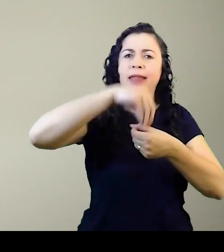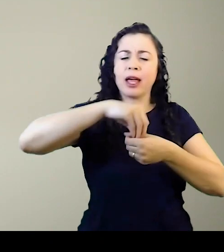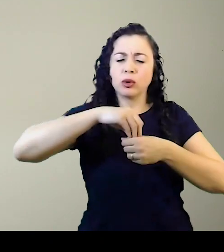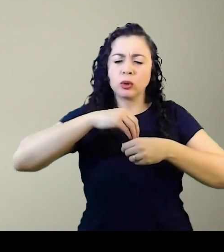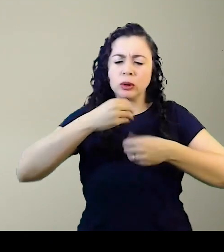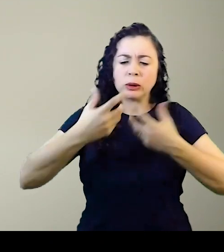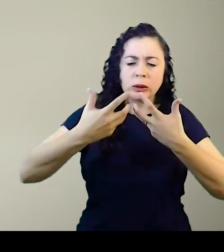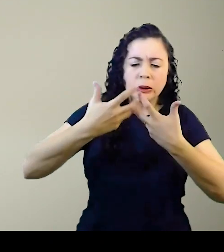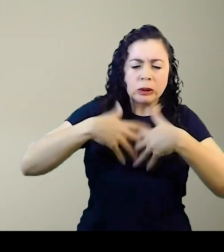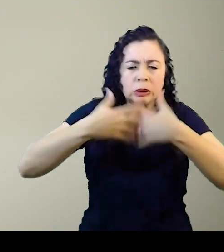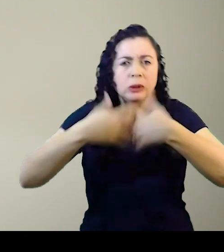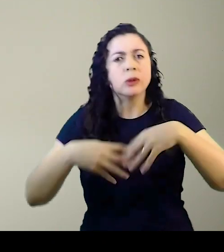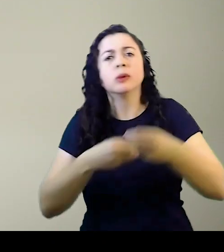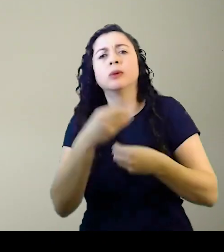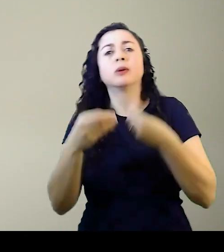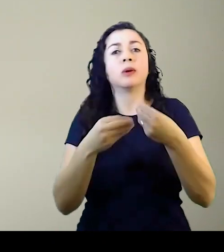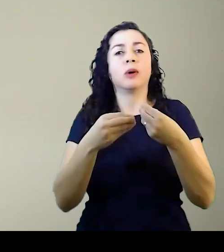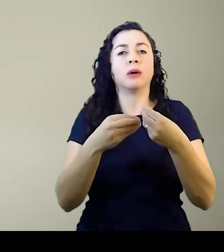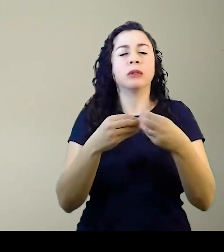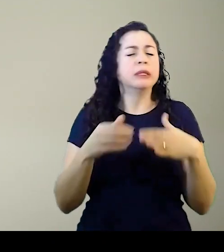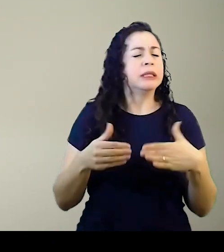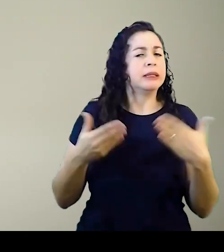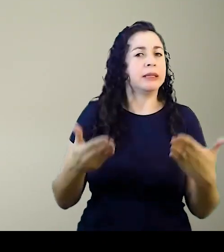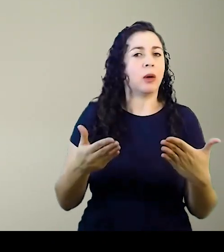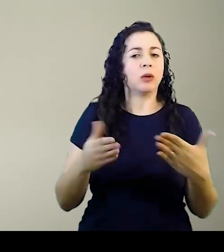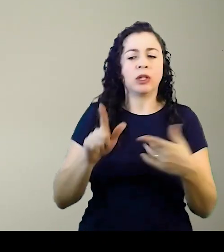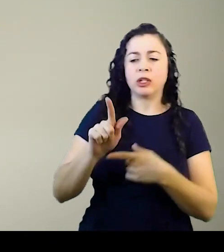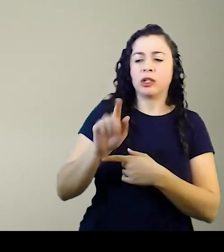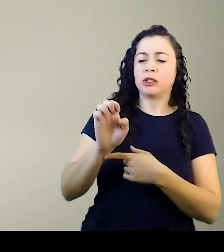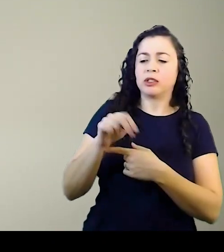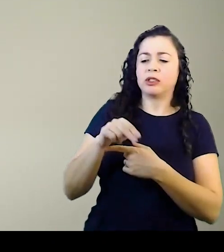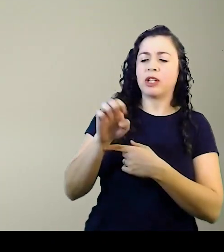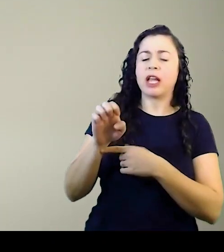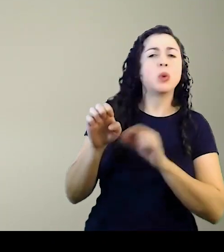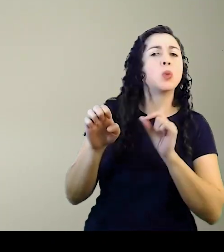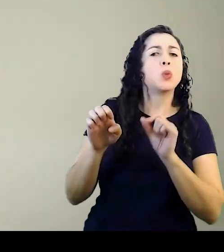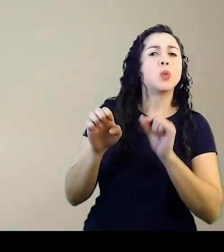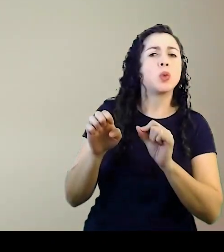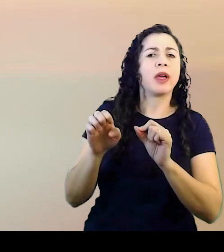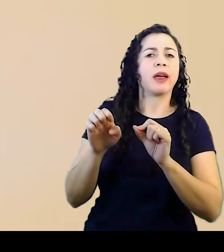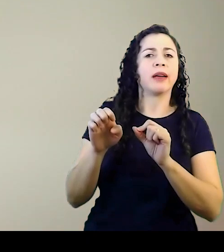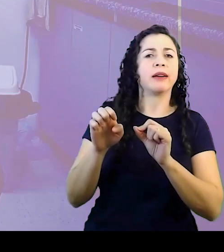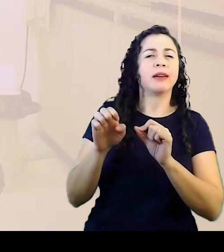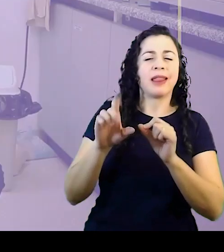So, what are genes? When we talk about genes, when we talk about DNA,